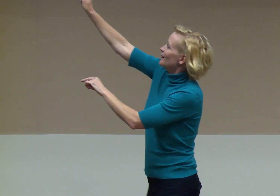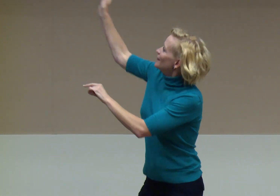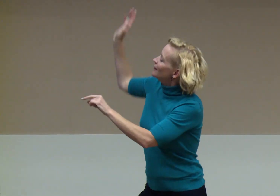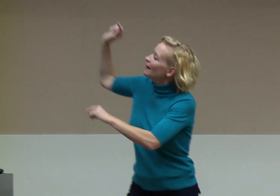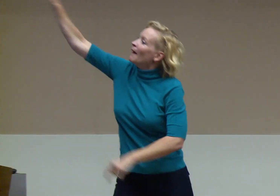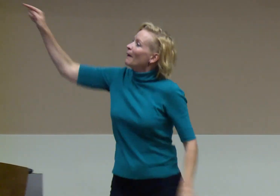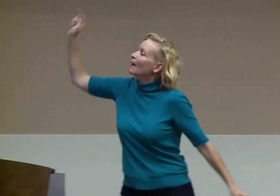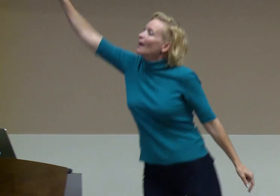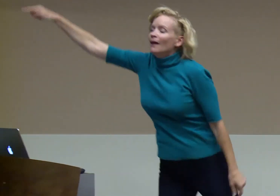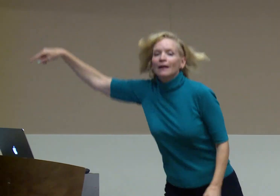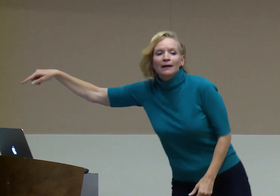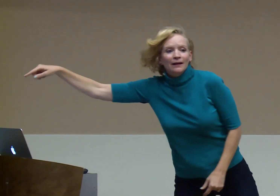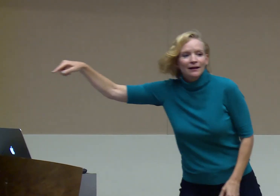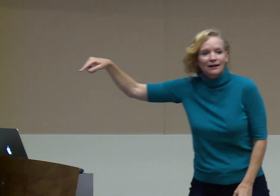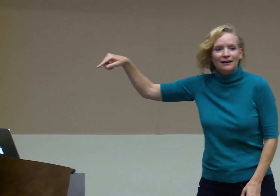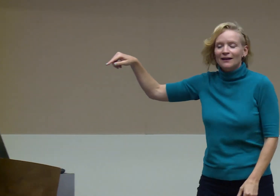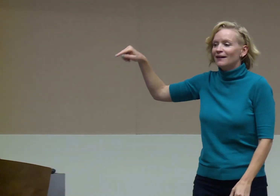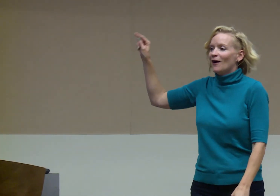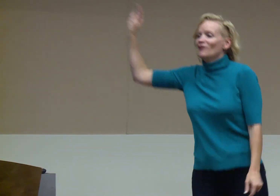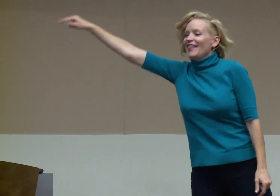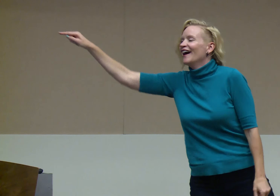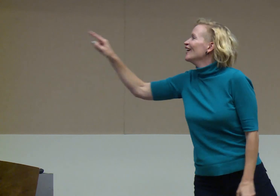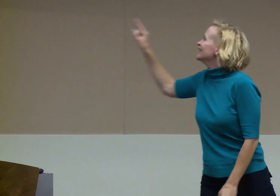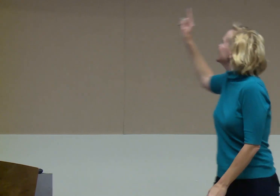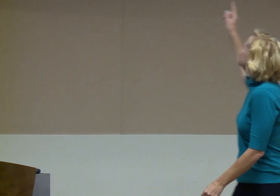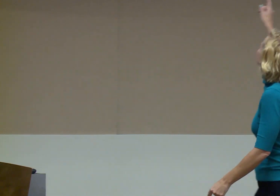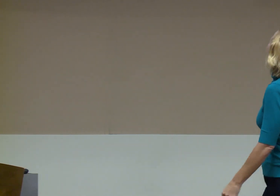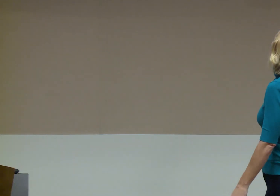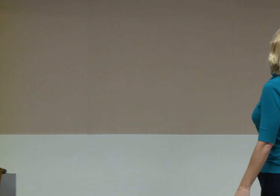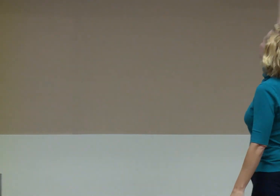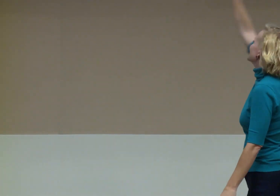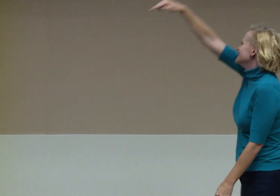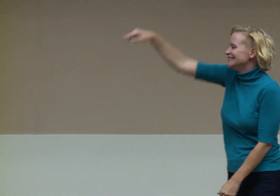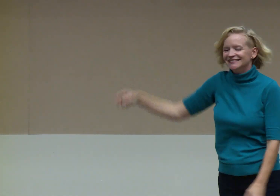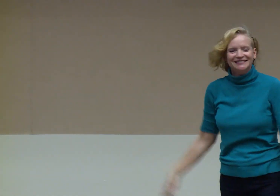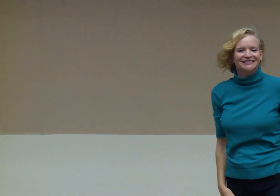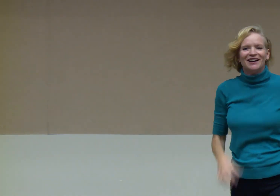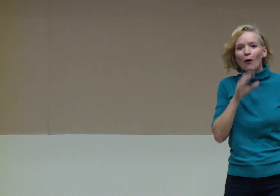On the far left, way over there. Ha ha ha!